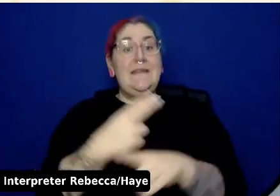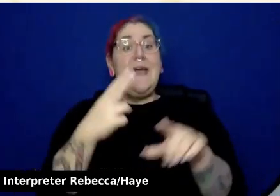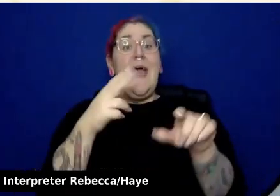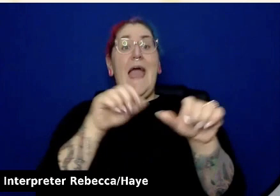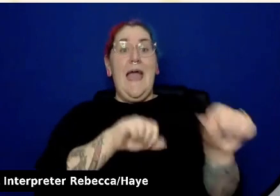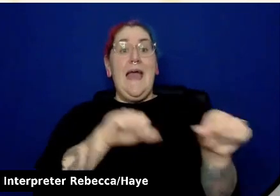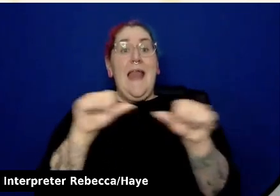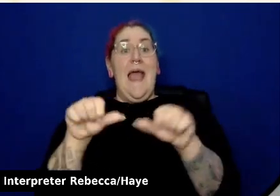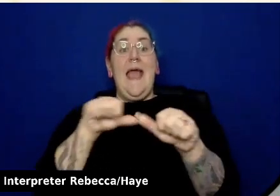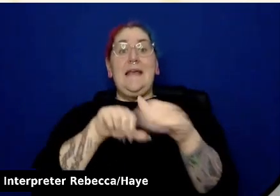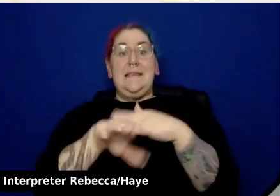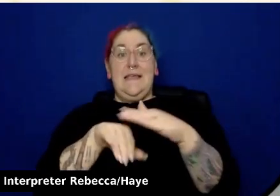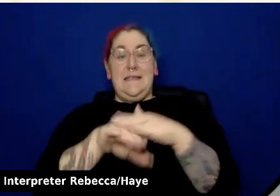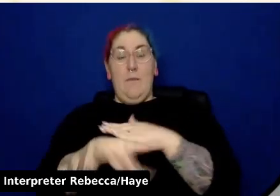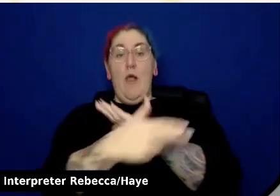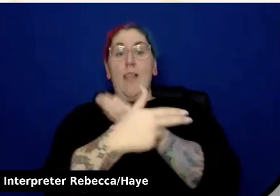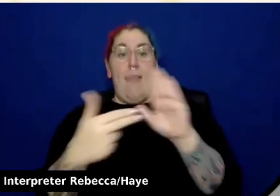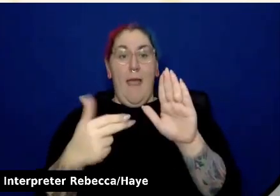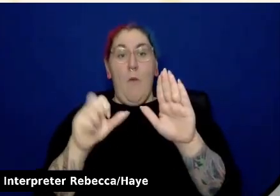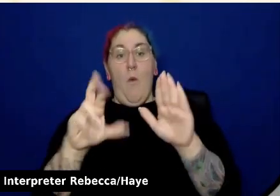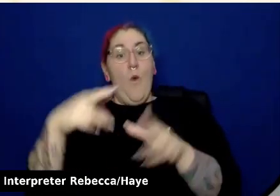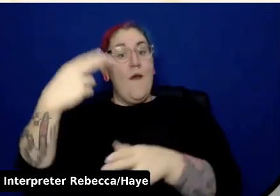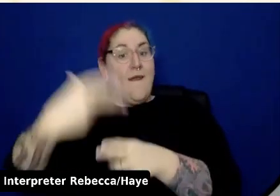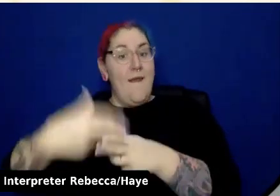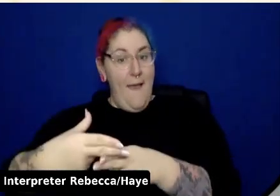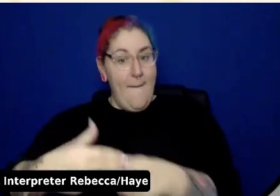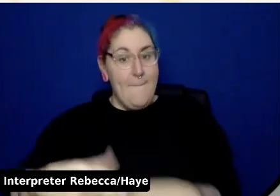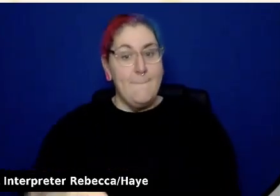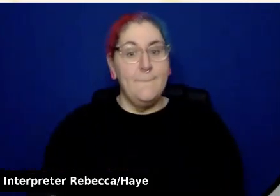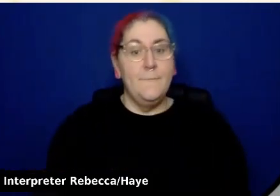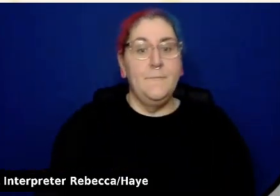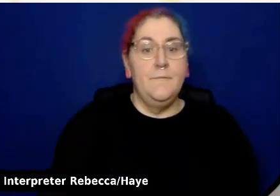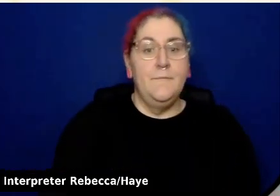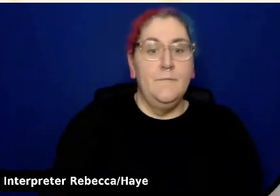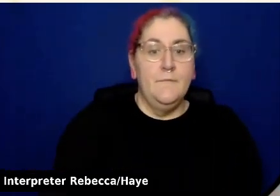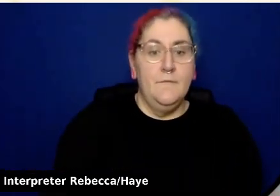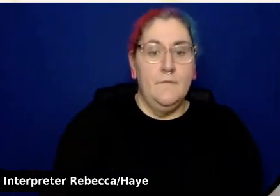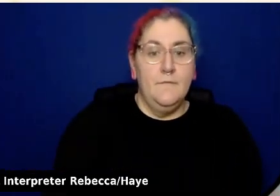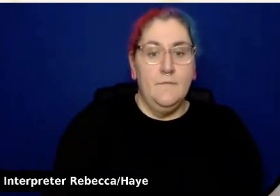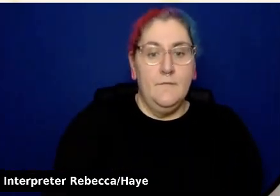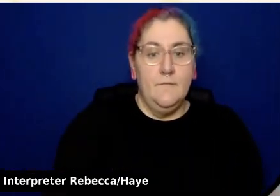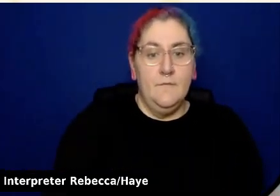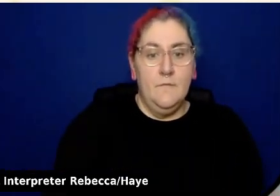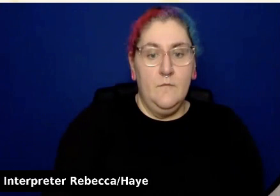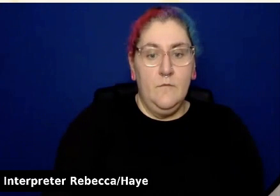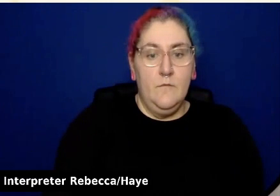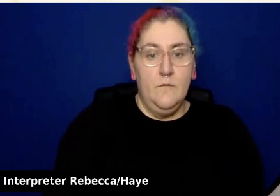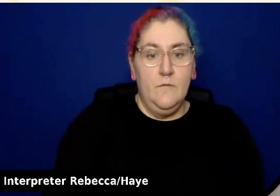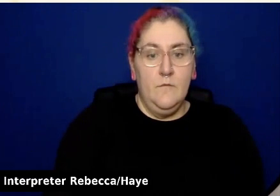aria-label or aria-labelledby, do not work on generic elements if they are not given proper roles.